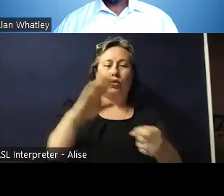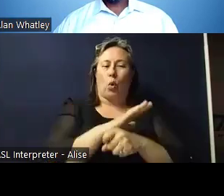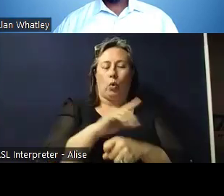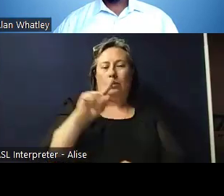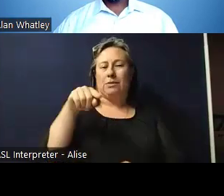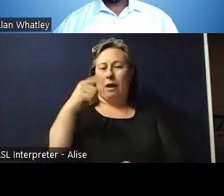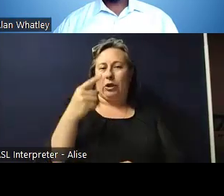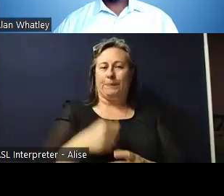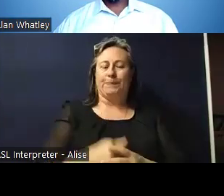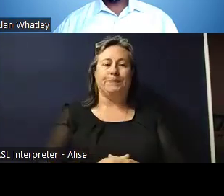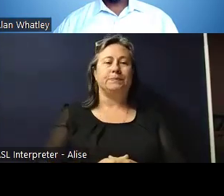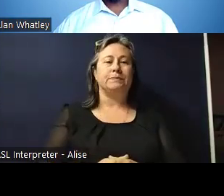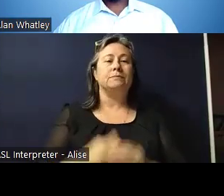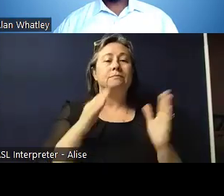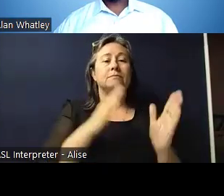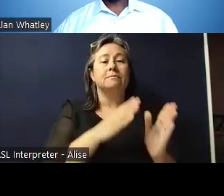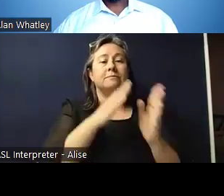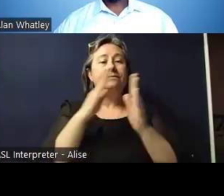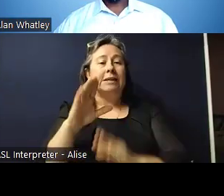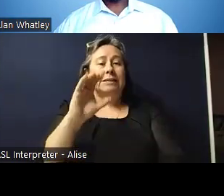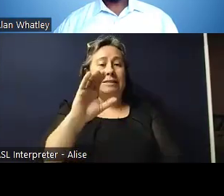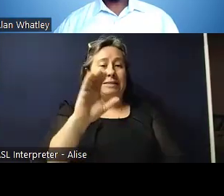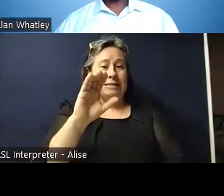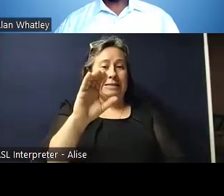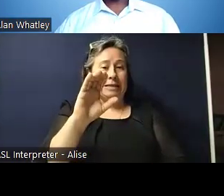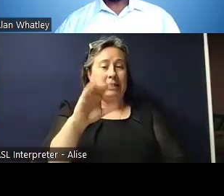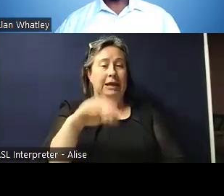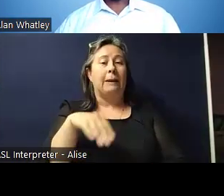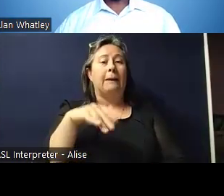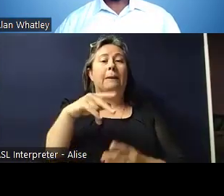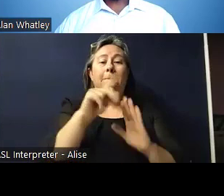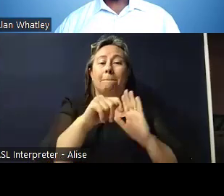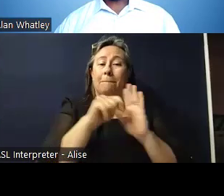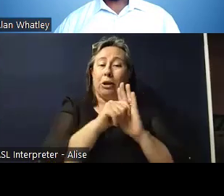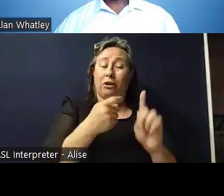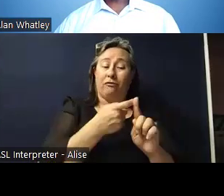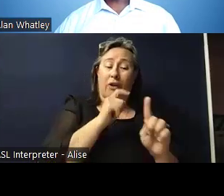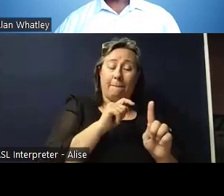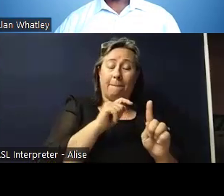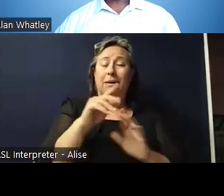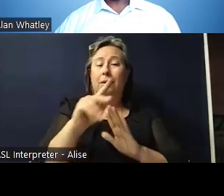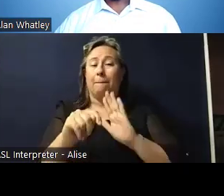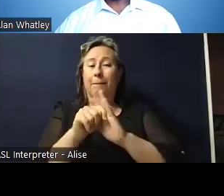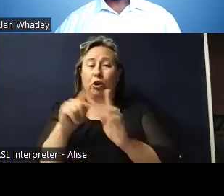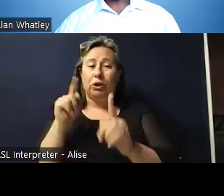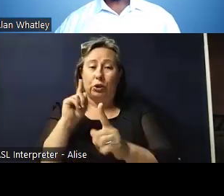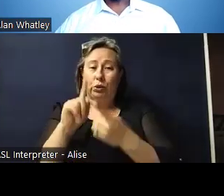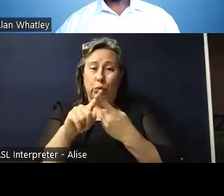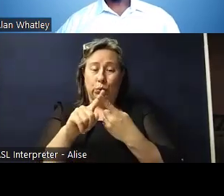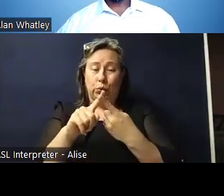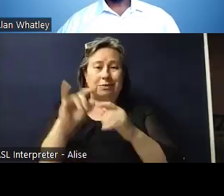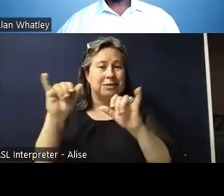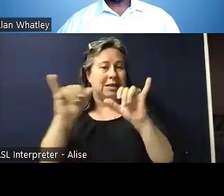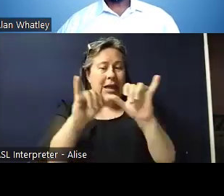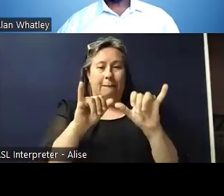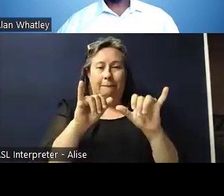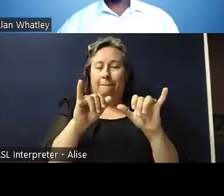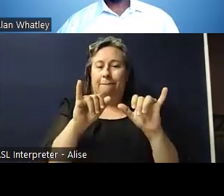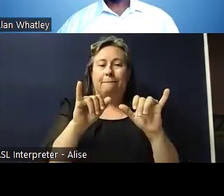Next, the period from and to is the same thing as represented on the top part of the form. It is the current competitive segment,